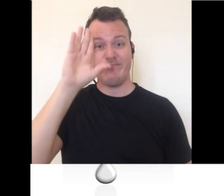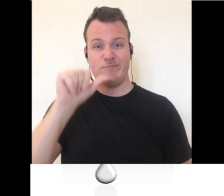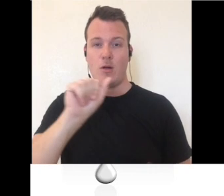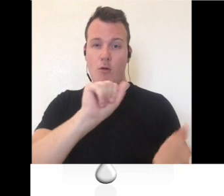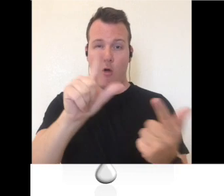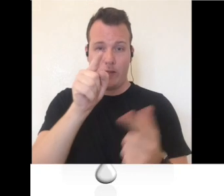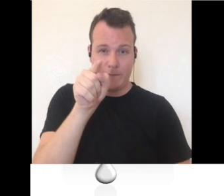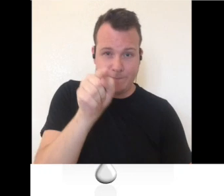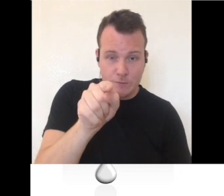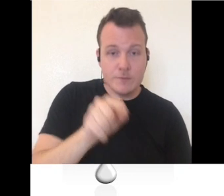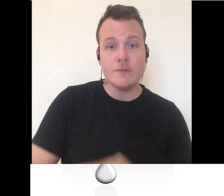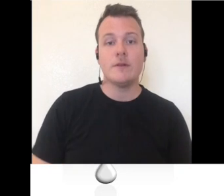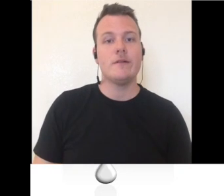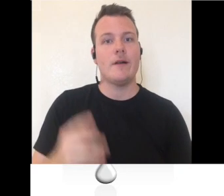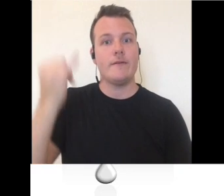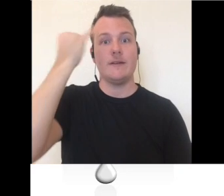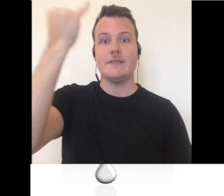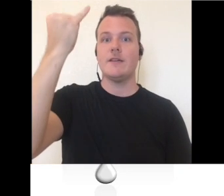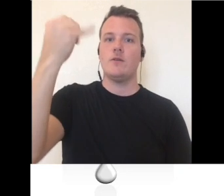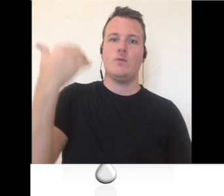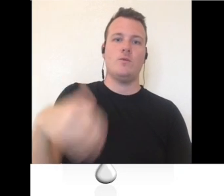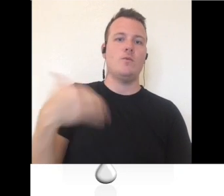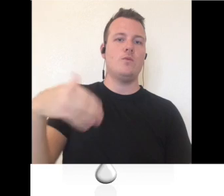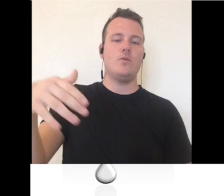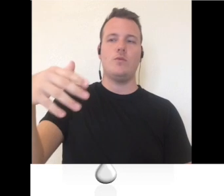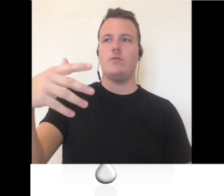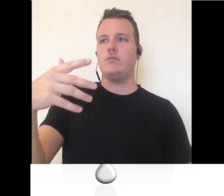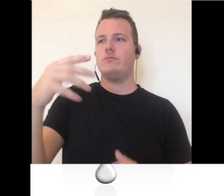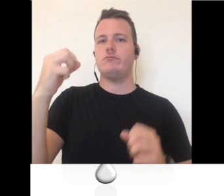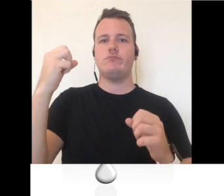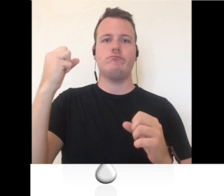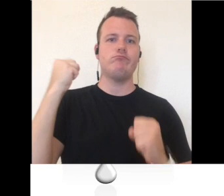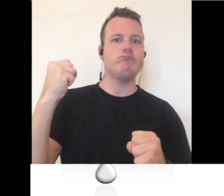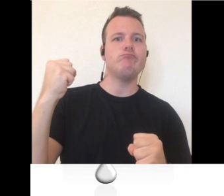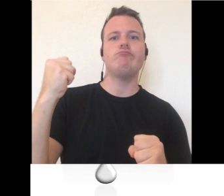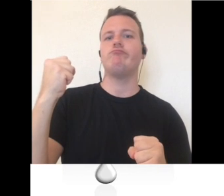important. And I know all of you, every single one of you, have an idea that's